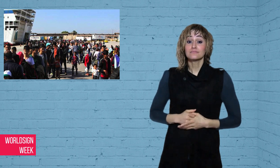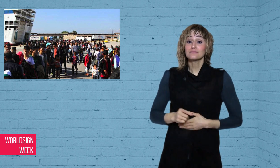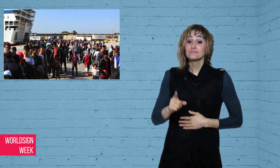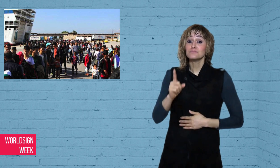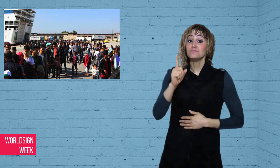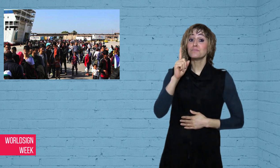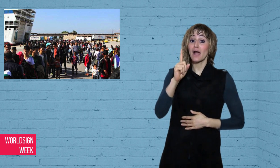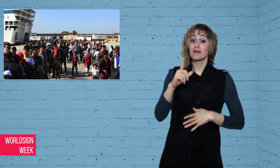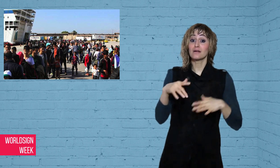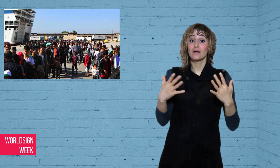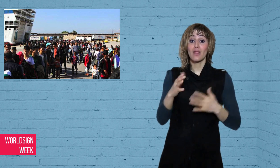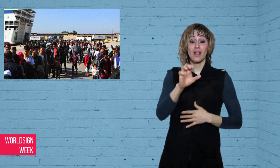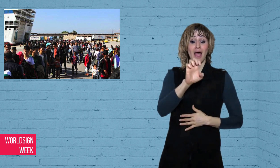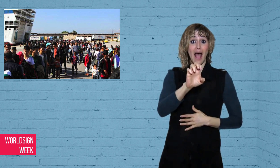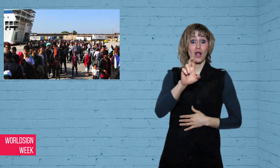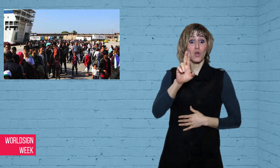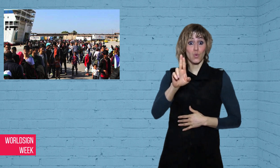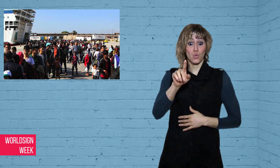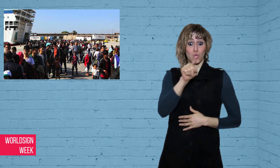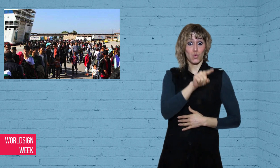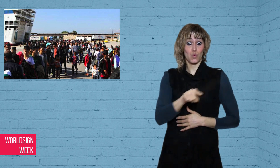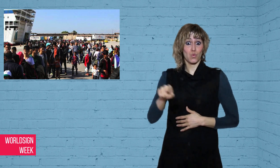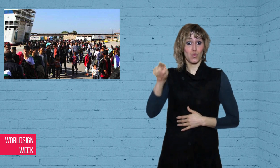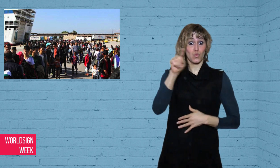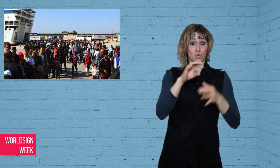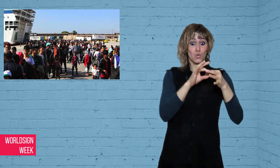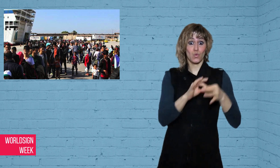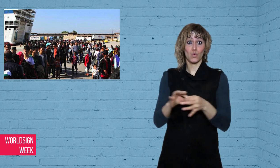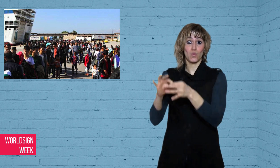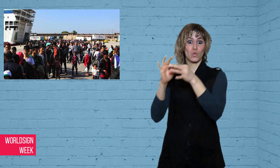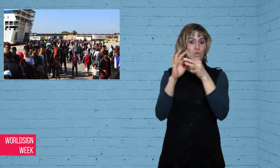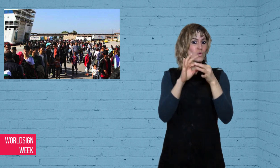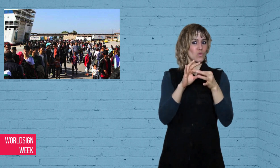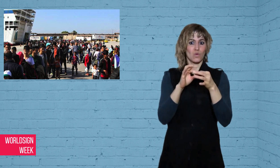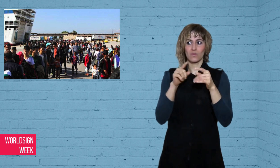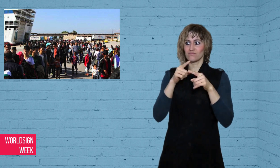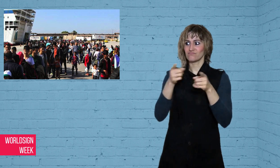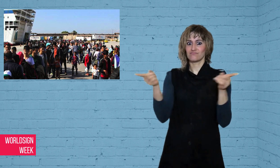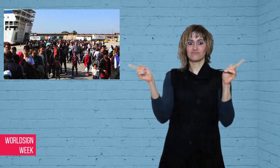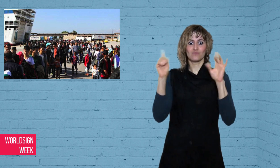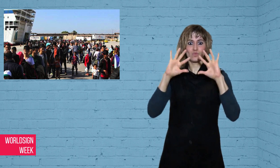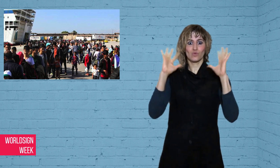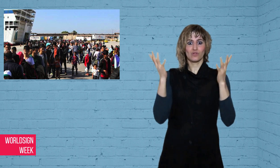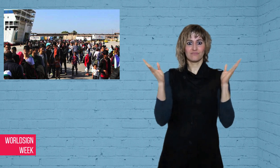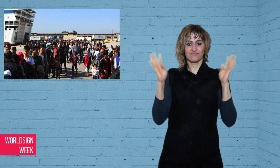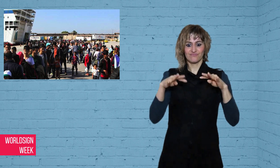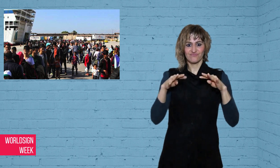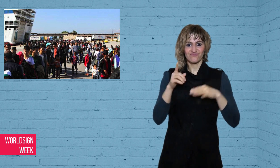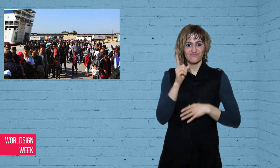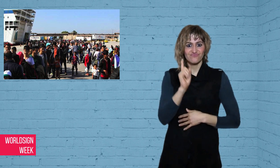deal would return refugees back to